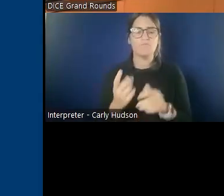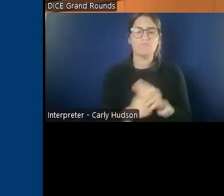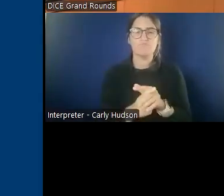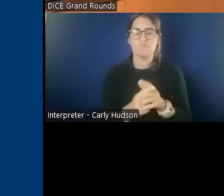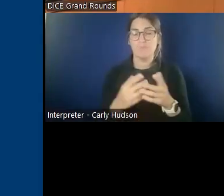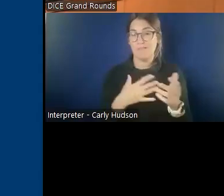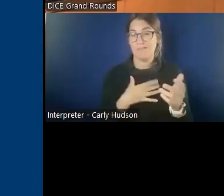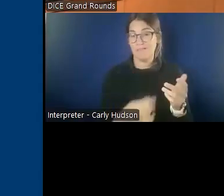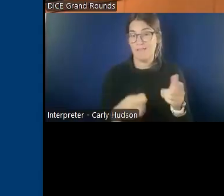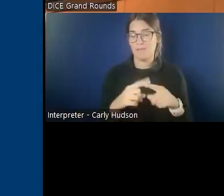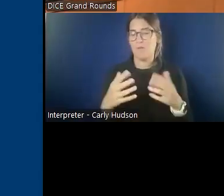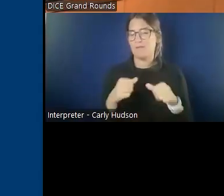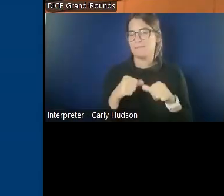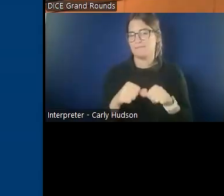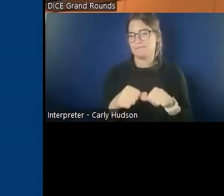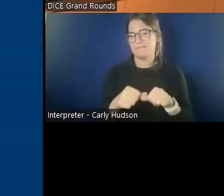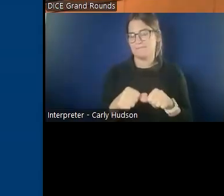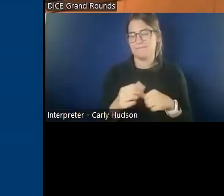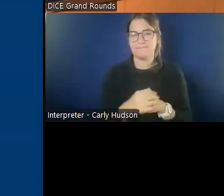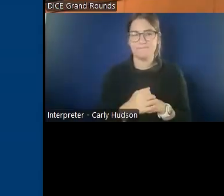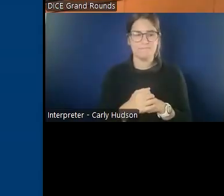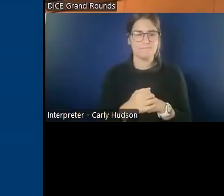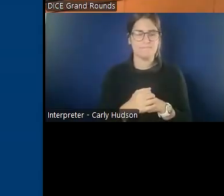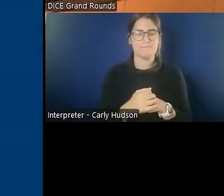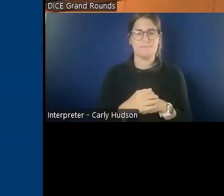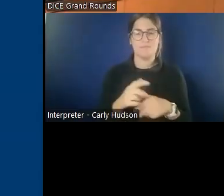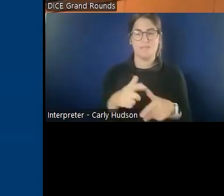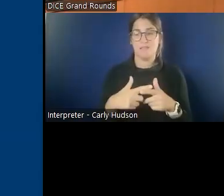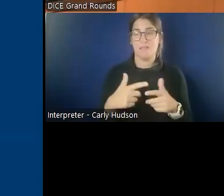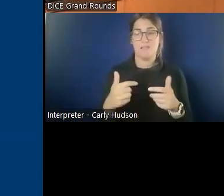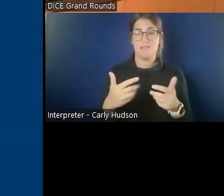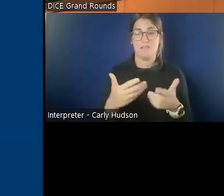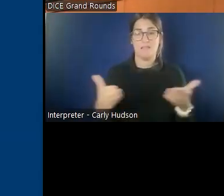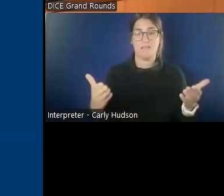it um and that's really where um things kind of took off from there so and thank